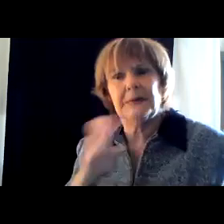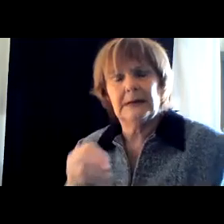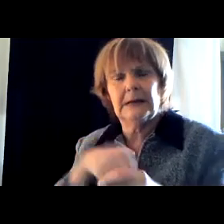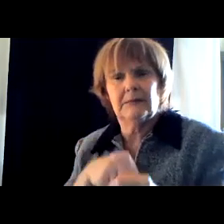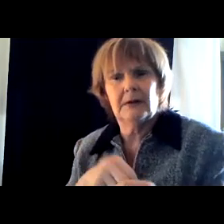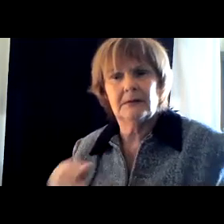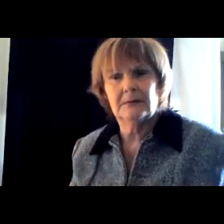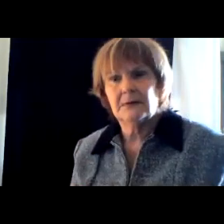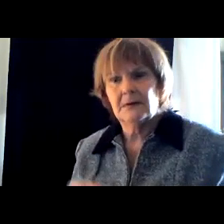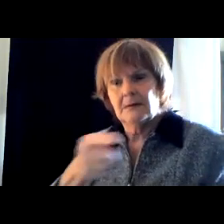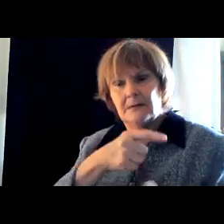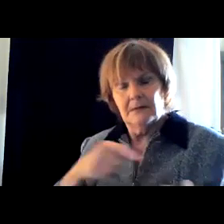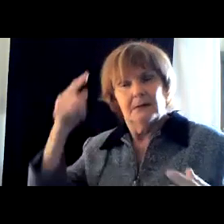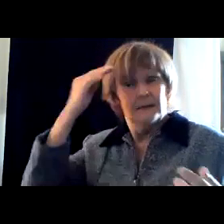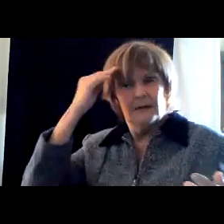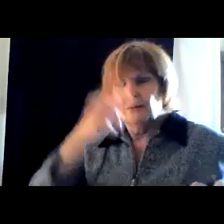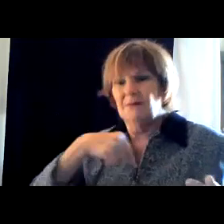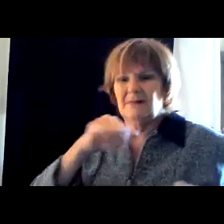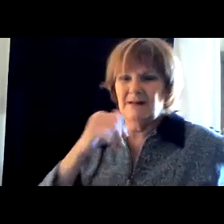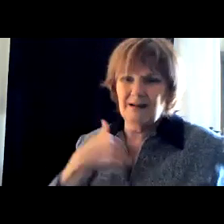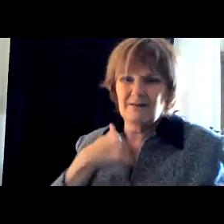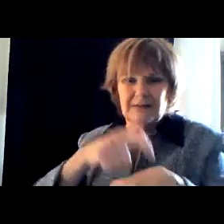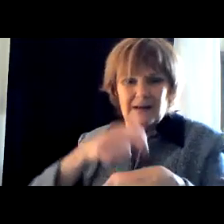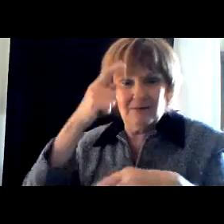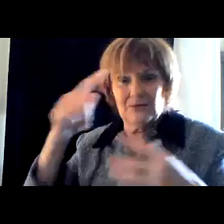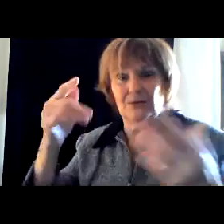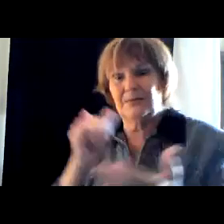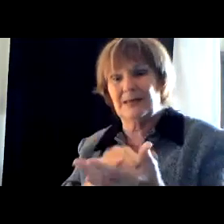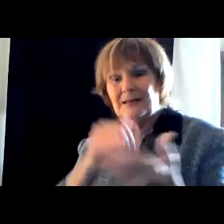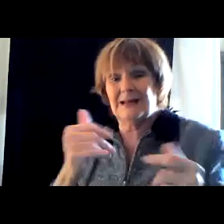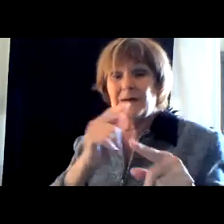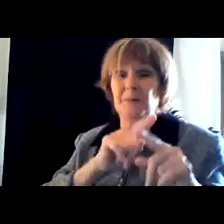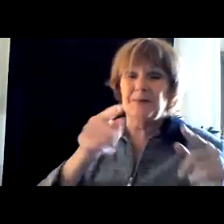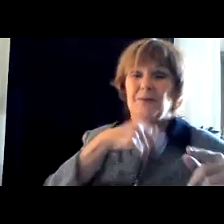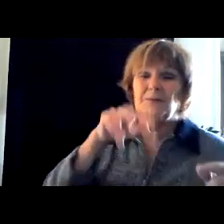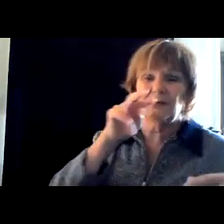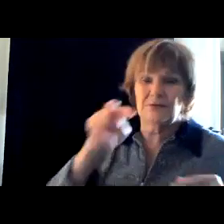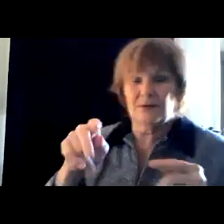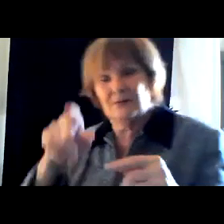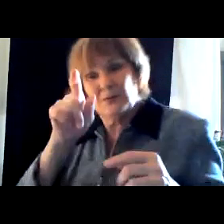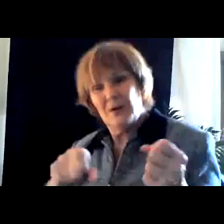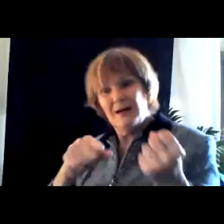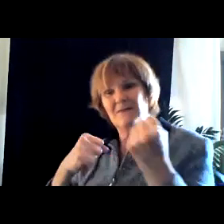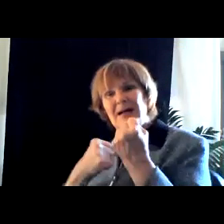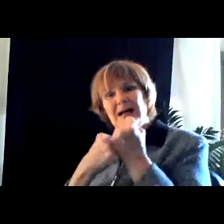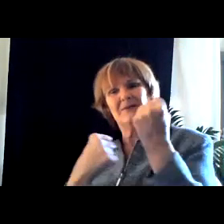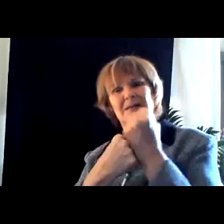And I think we don't have the time for that now, but we need to be aware of that. Also advocate for justice. We're talking about disability justice here today,